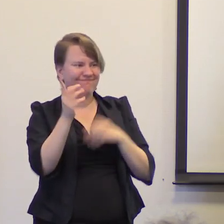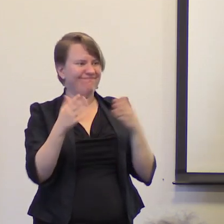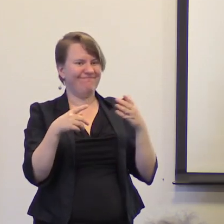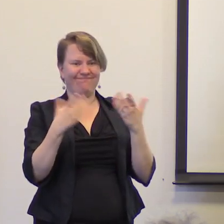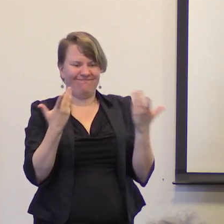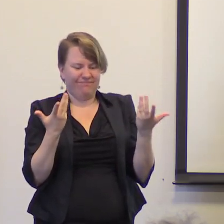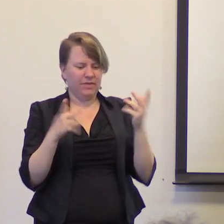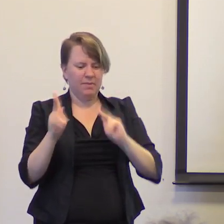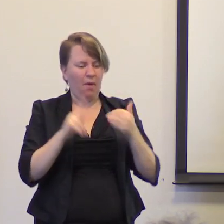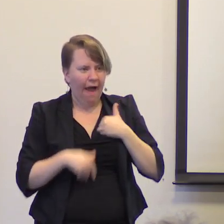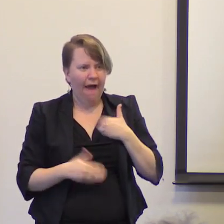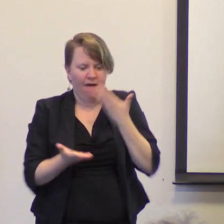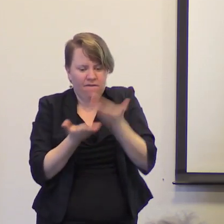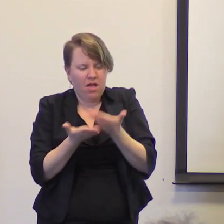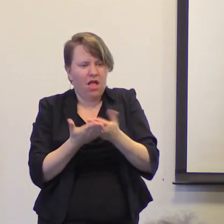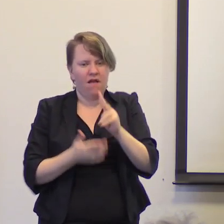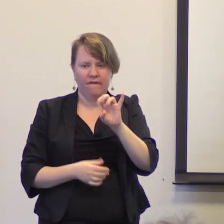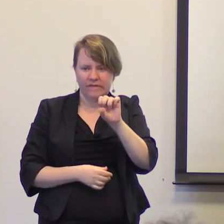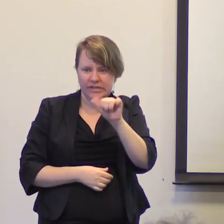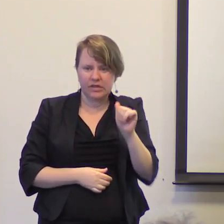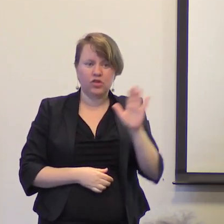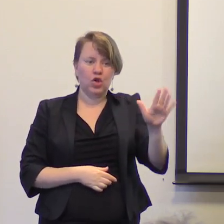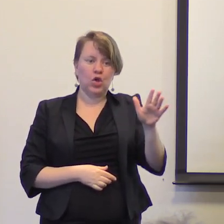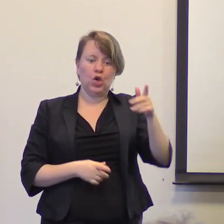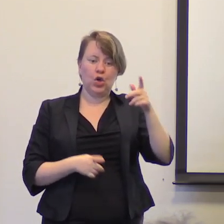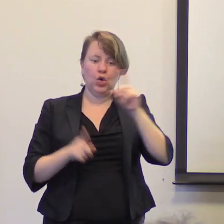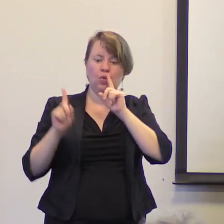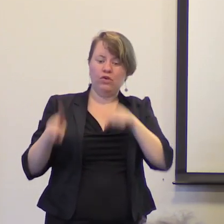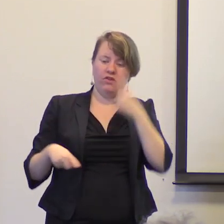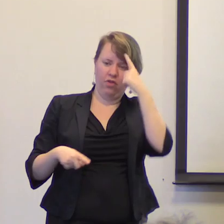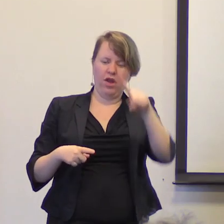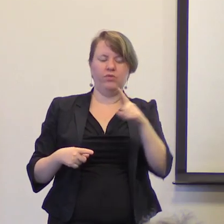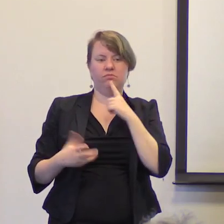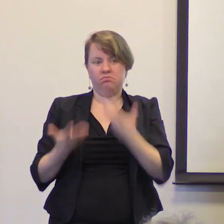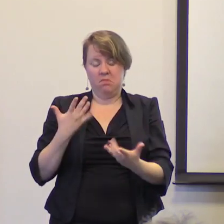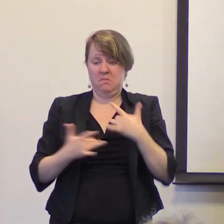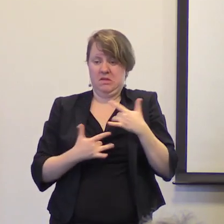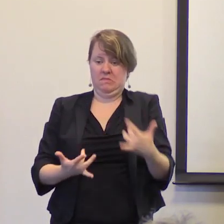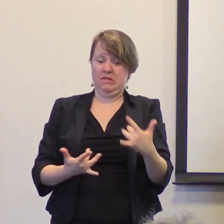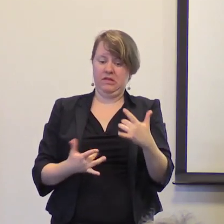These people have needs . And her ruling was that she thought was extremely likely that the travel ban was going to be